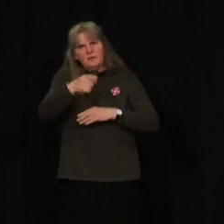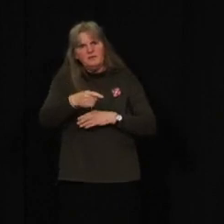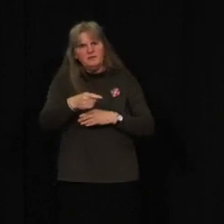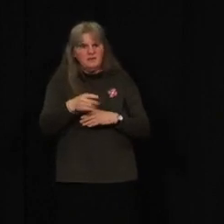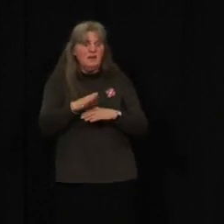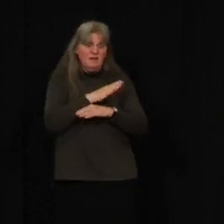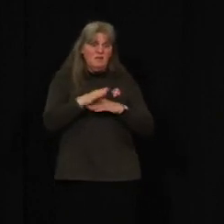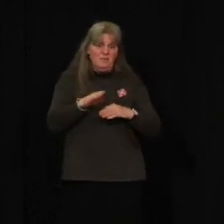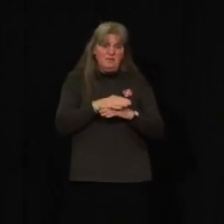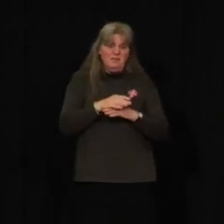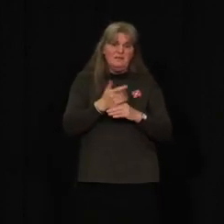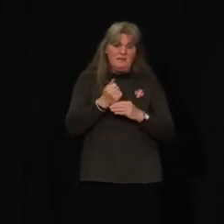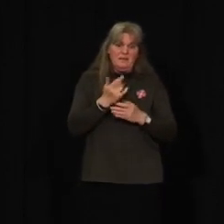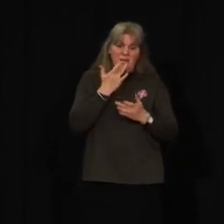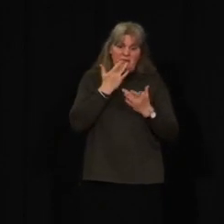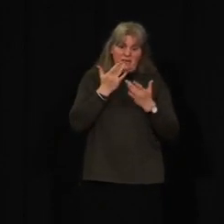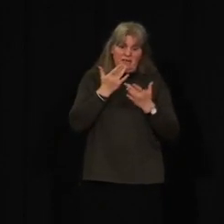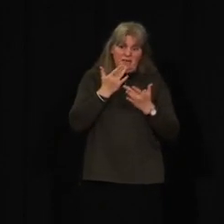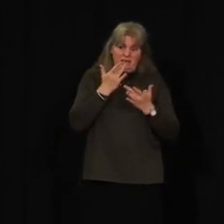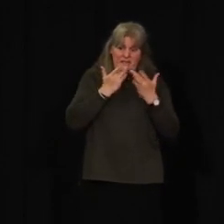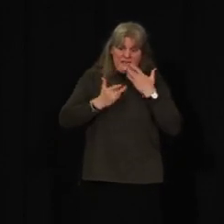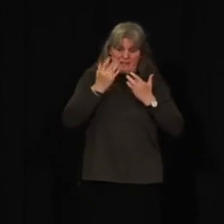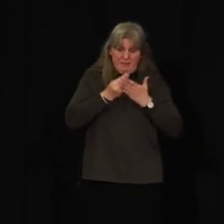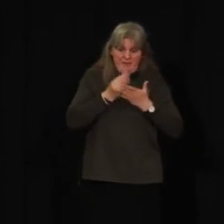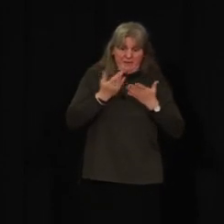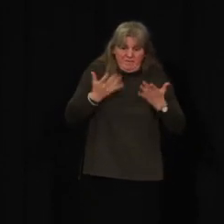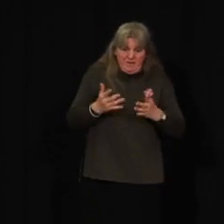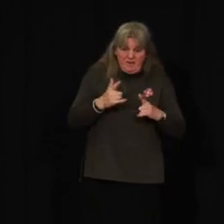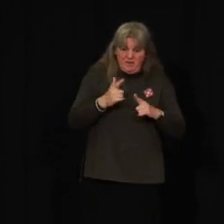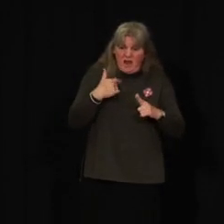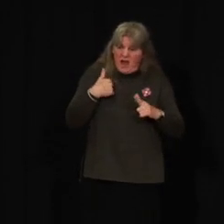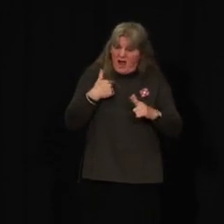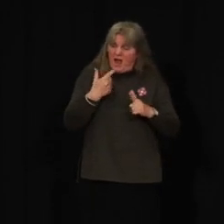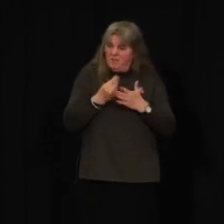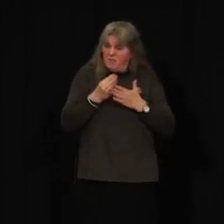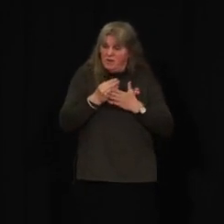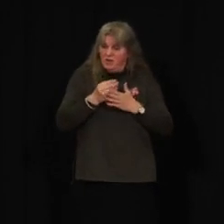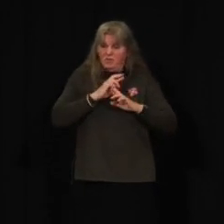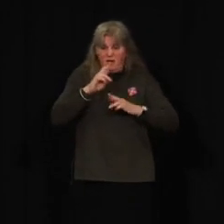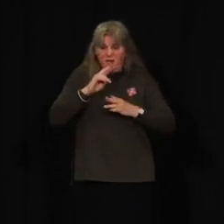already in a tight spot. Is there any relief for businesses if they have to take